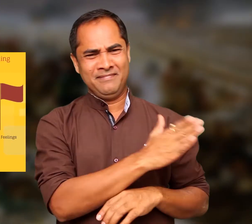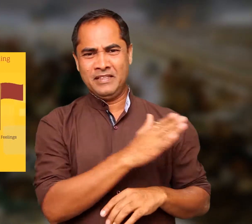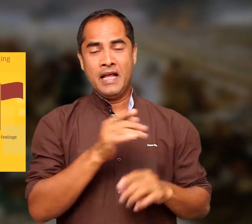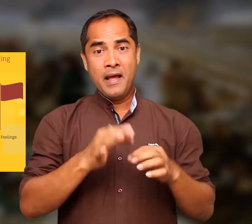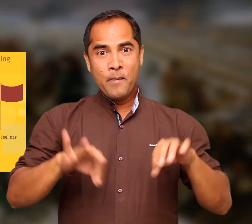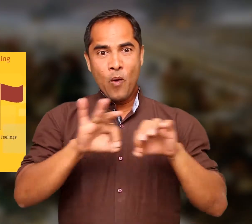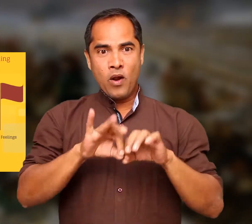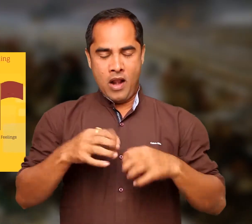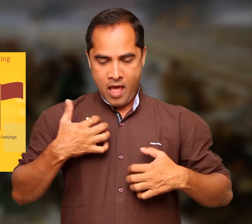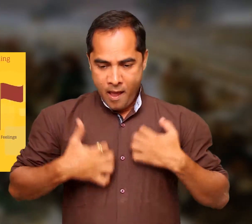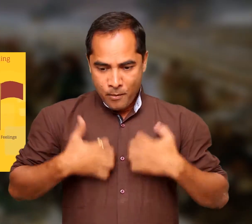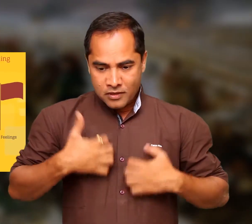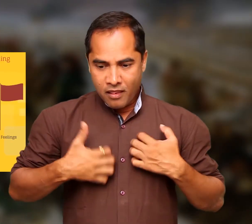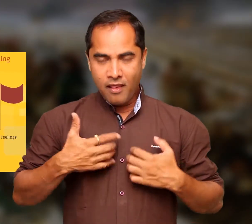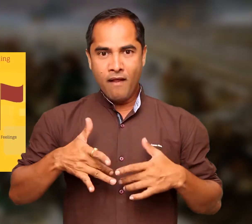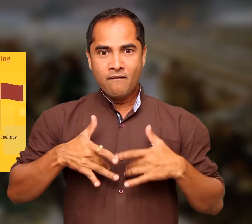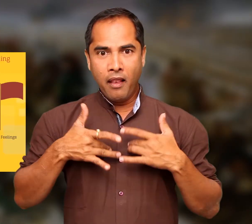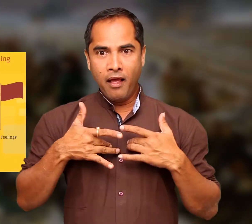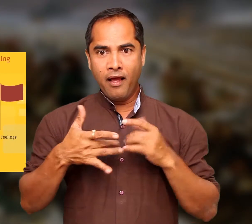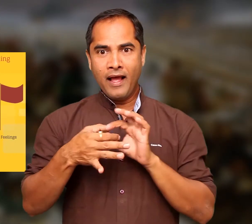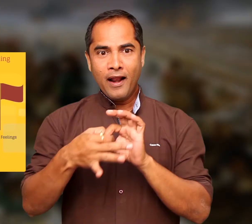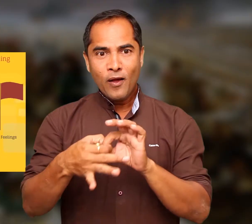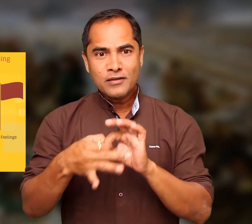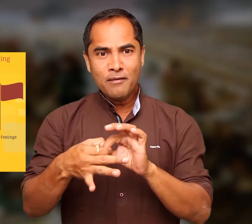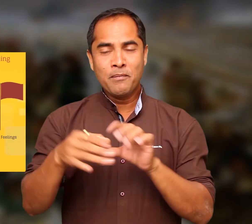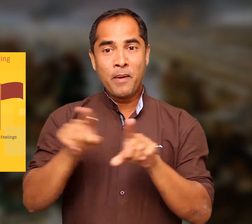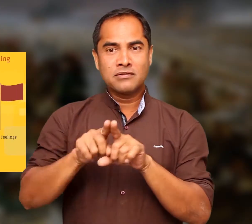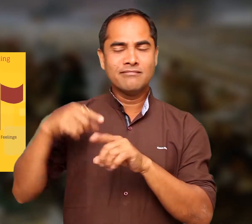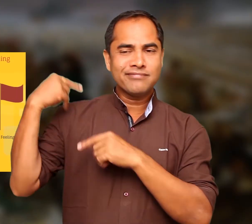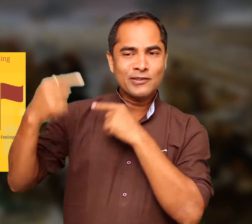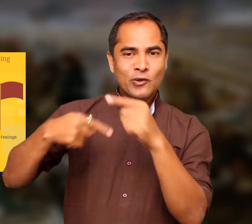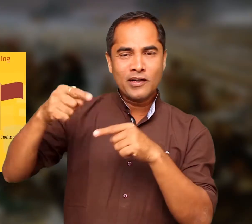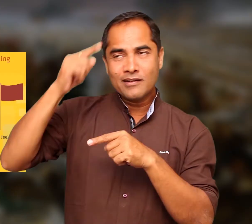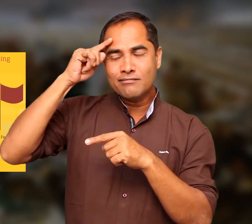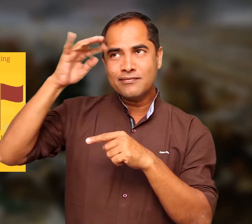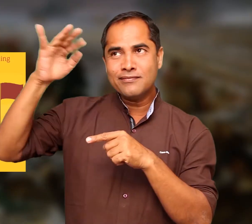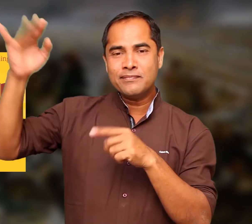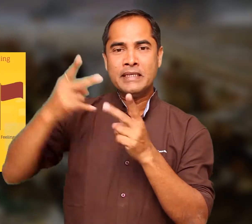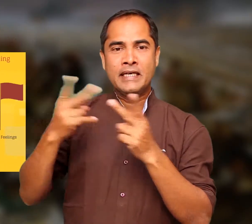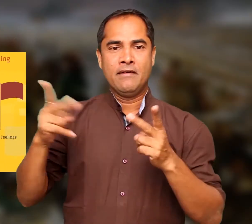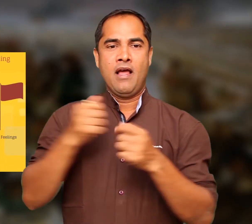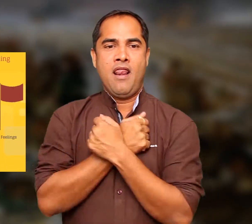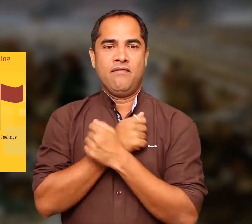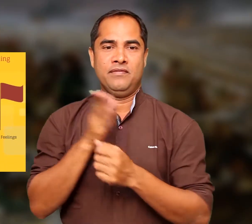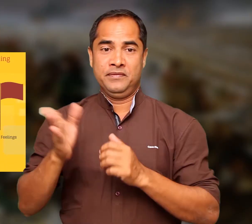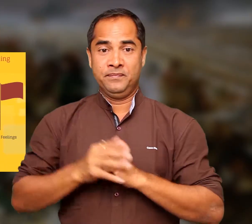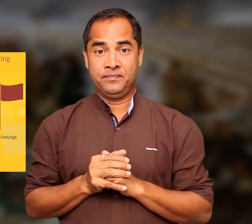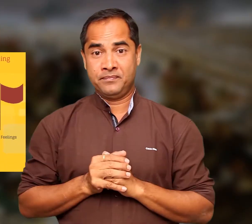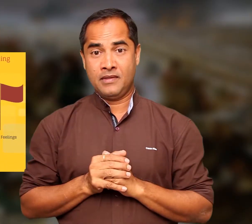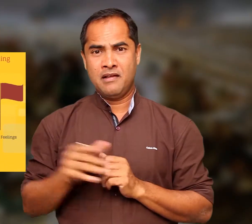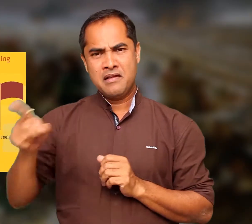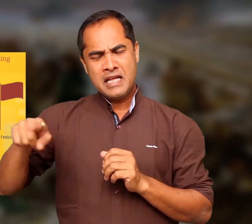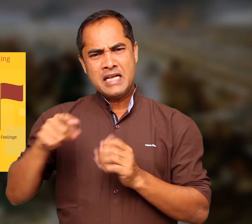technology, more focused towards emotions, intuitions and feelings. They tried to